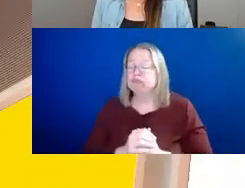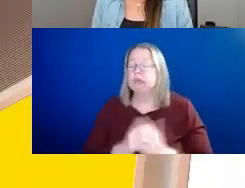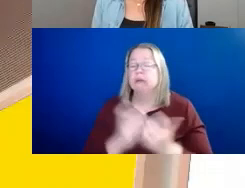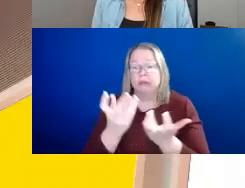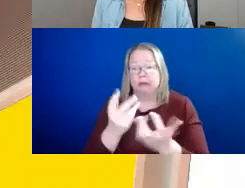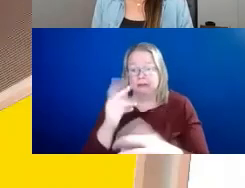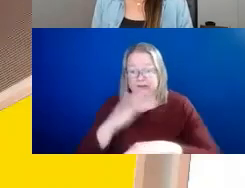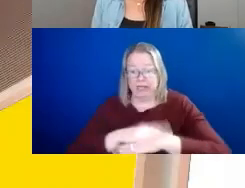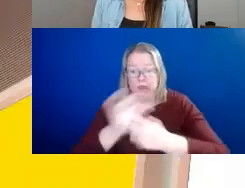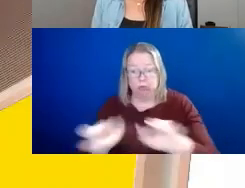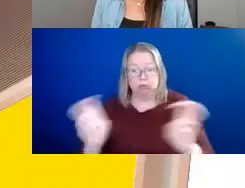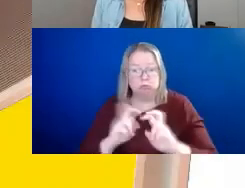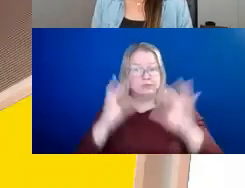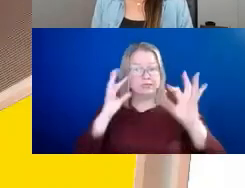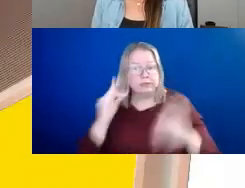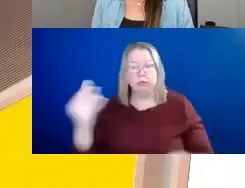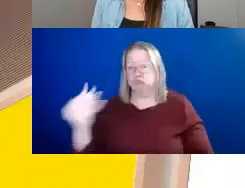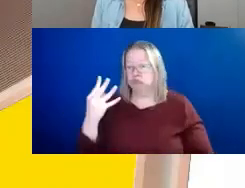12:50:28 can have their camera on or maybe they just want to listen